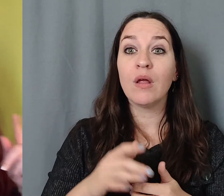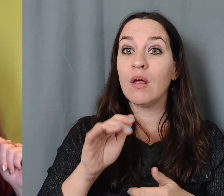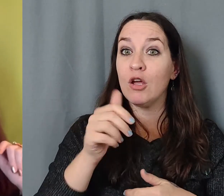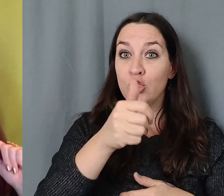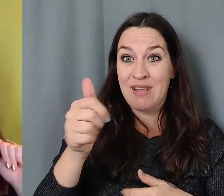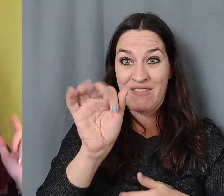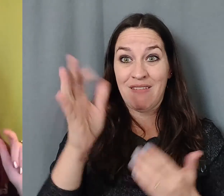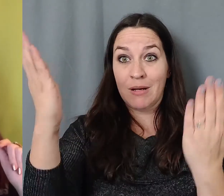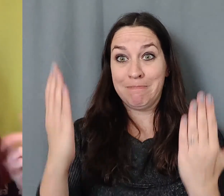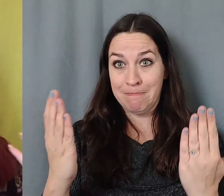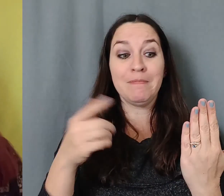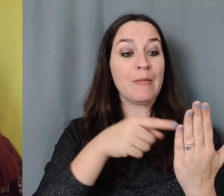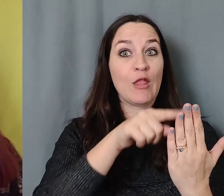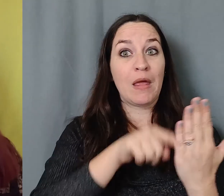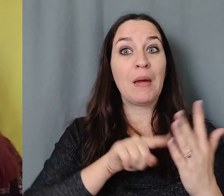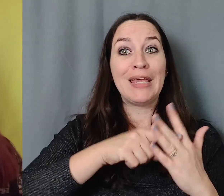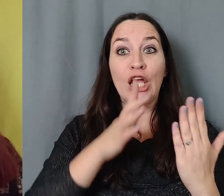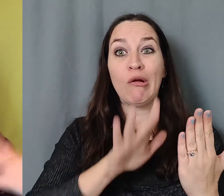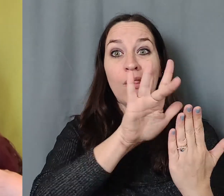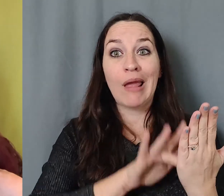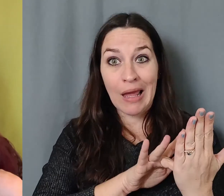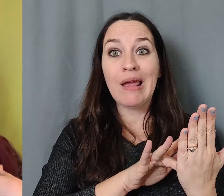probably because of anxiety. It's probably because you feel so uncomfortable